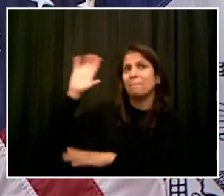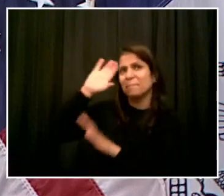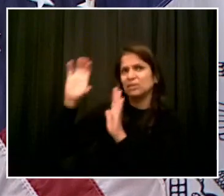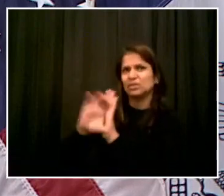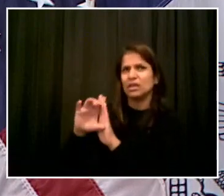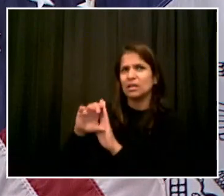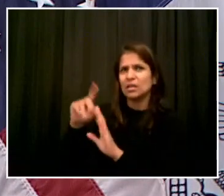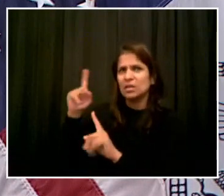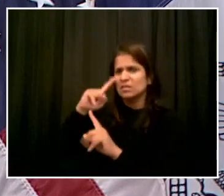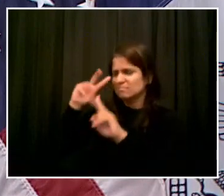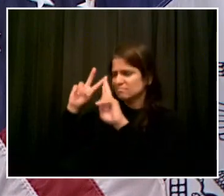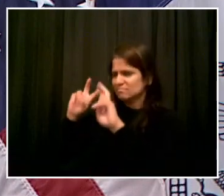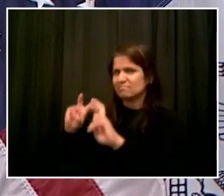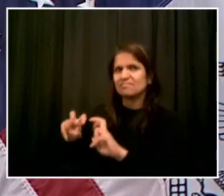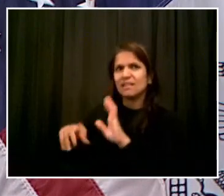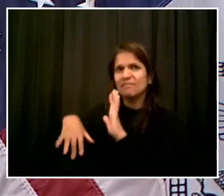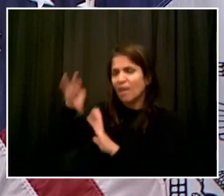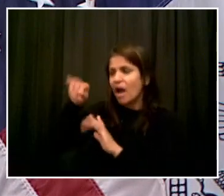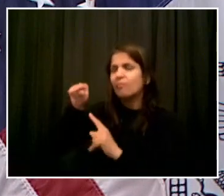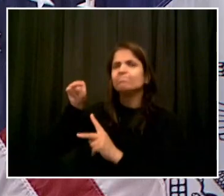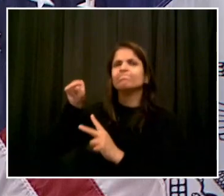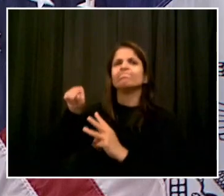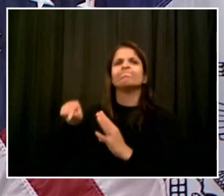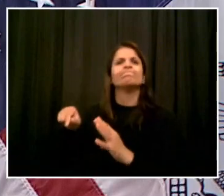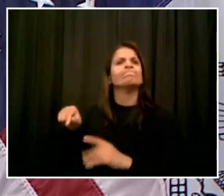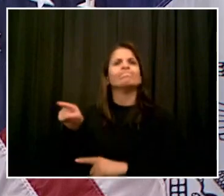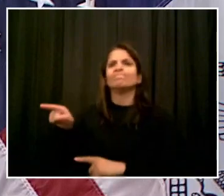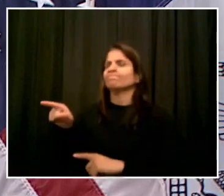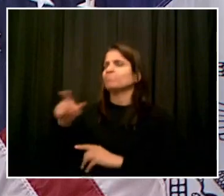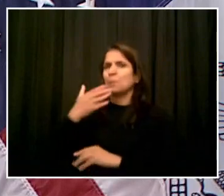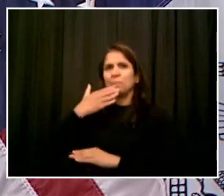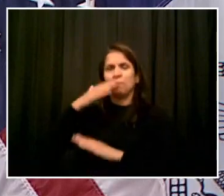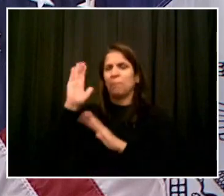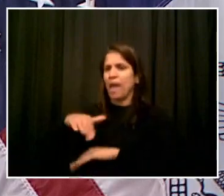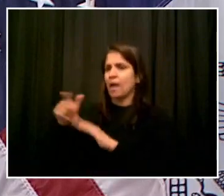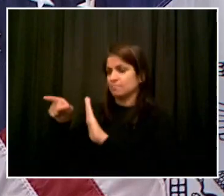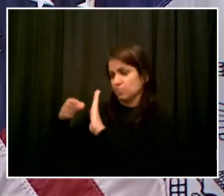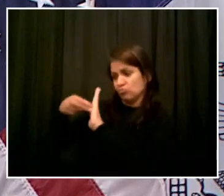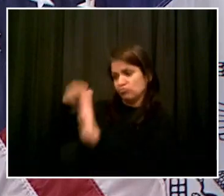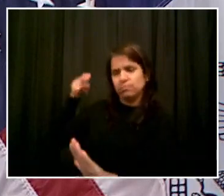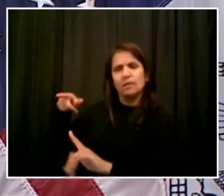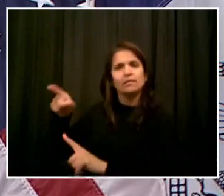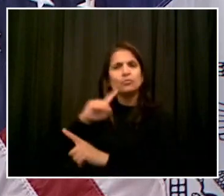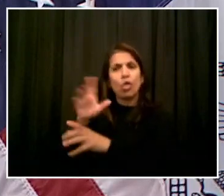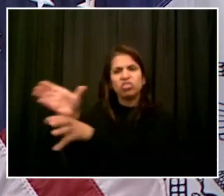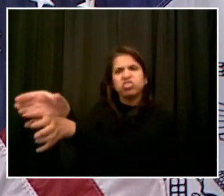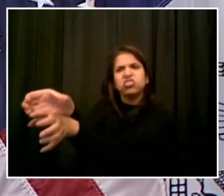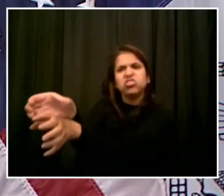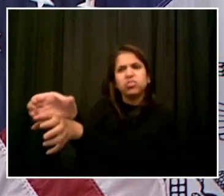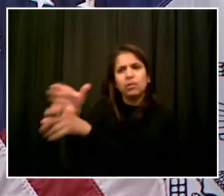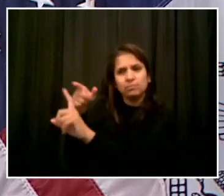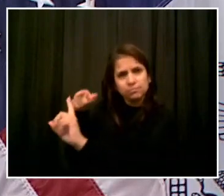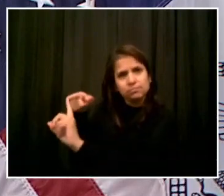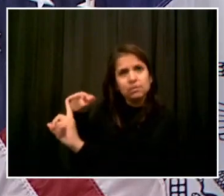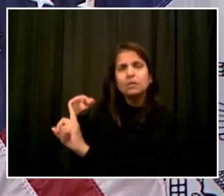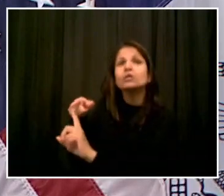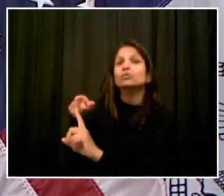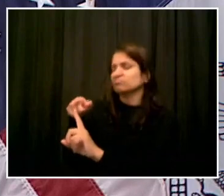CHOKEHOLD TO ME AND THEREFORE MADE CLEAR THAT IS NOT ACCEPTABLE. E FA